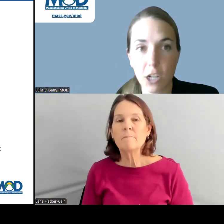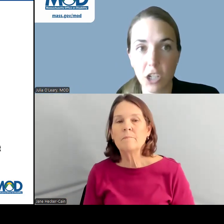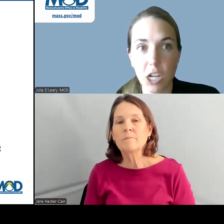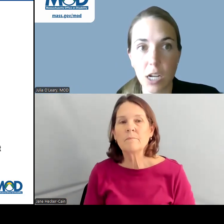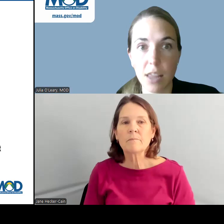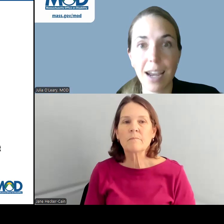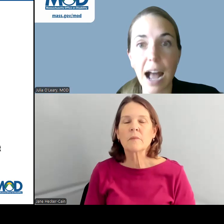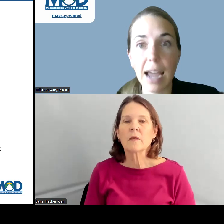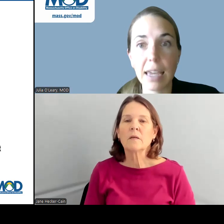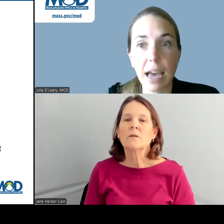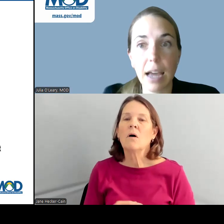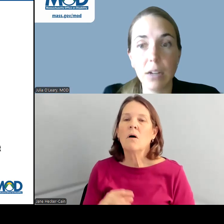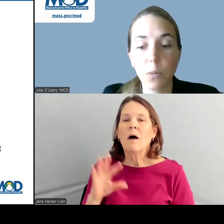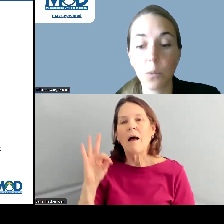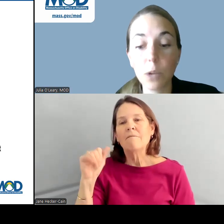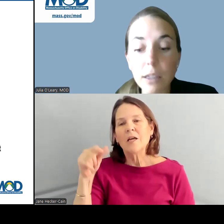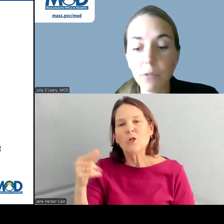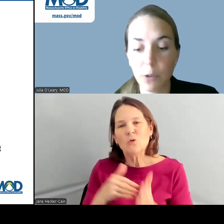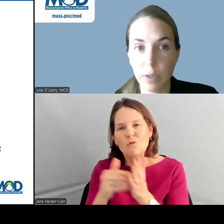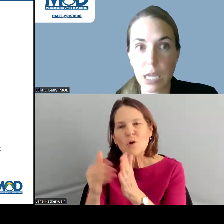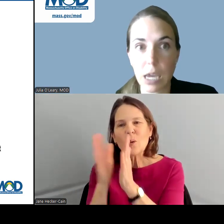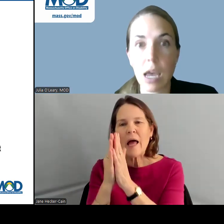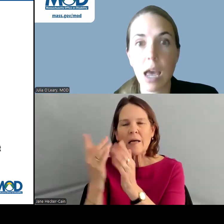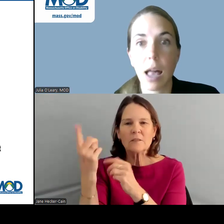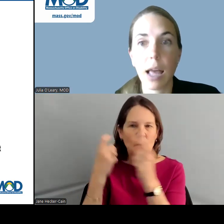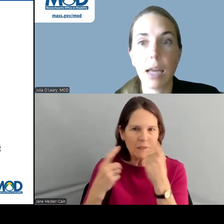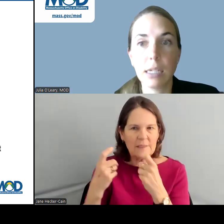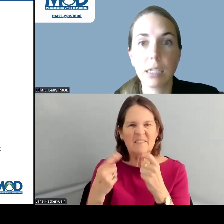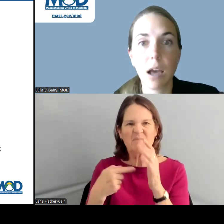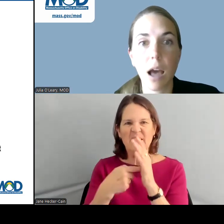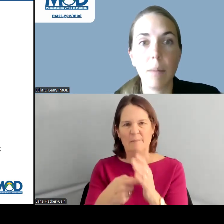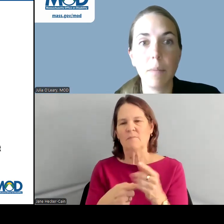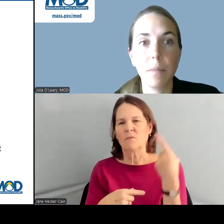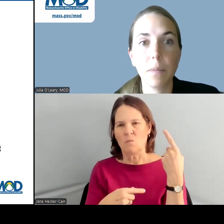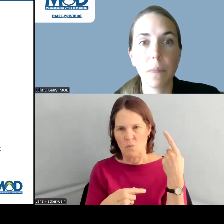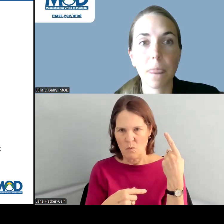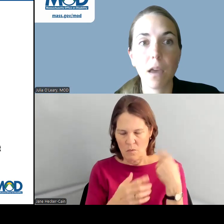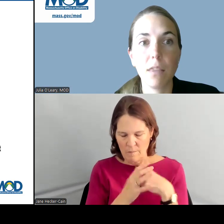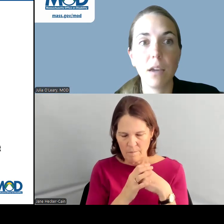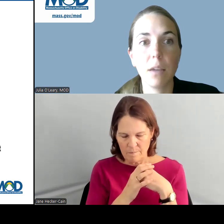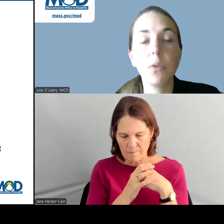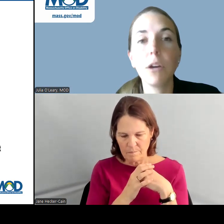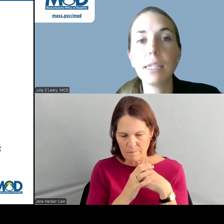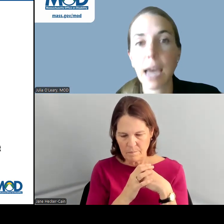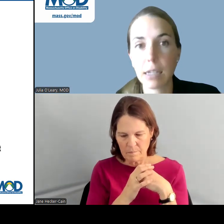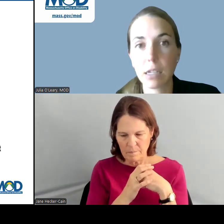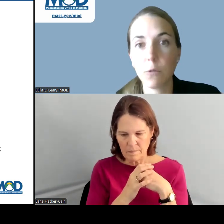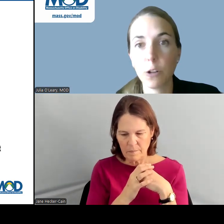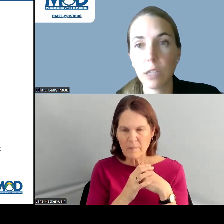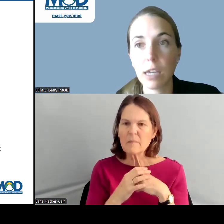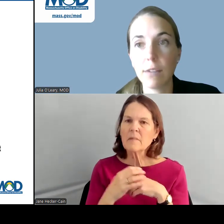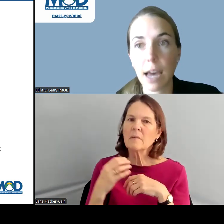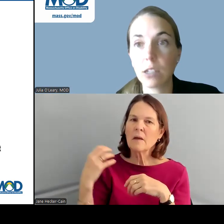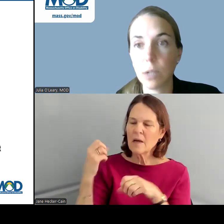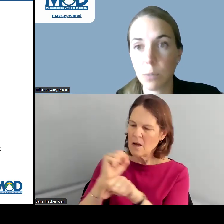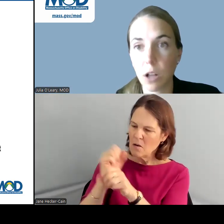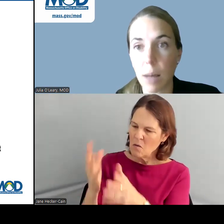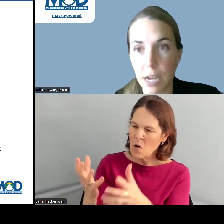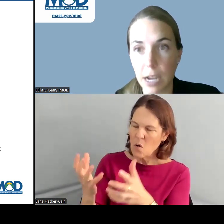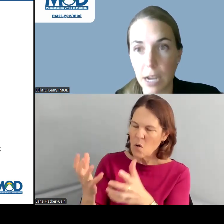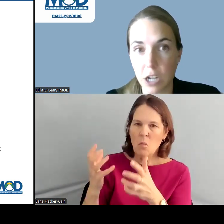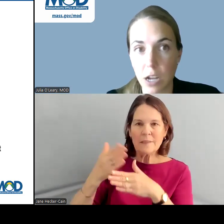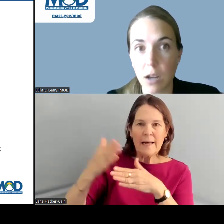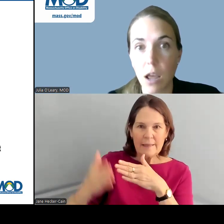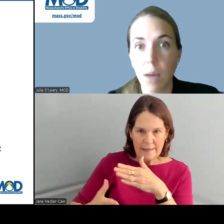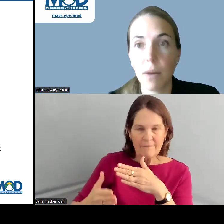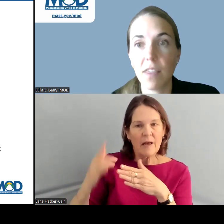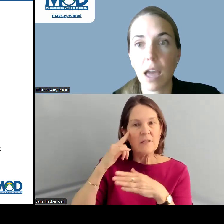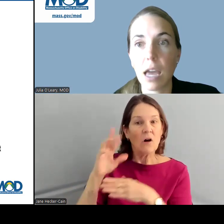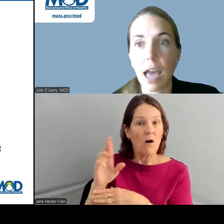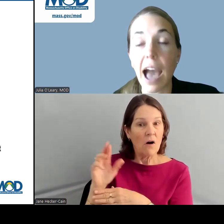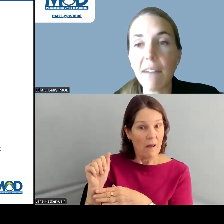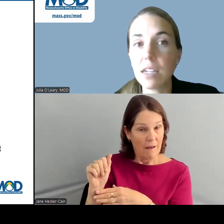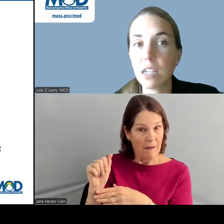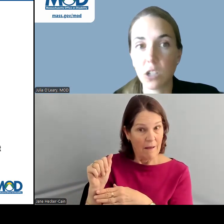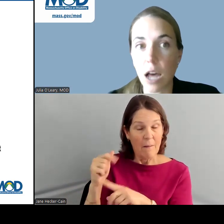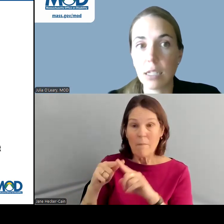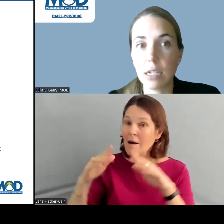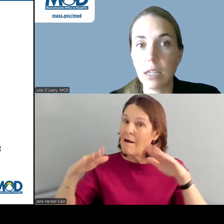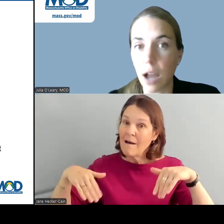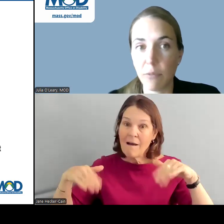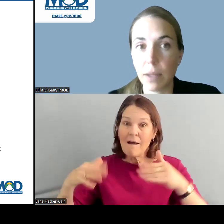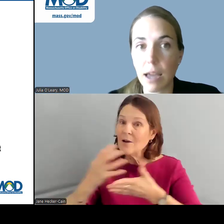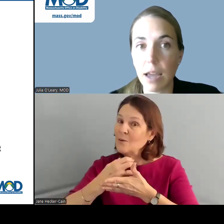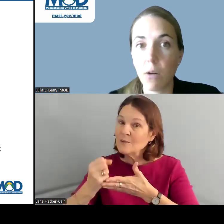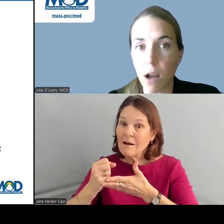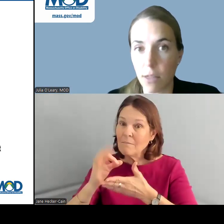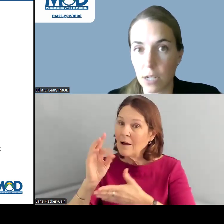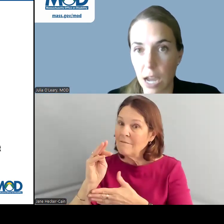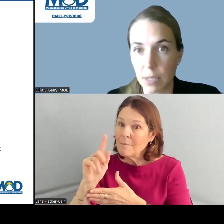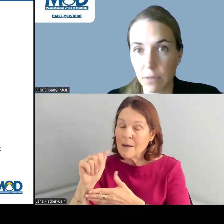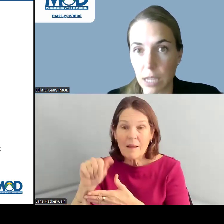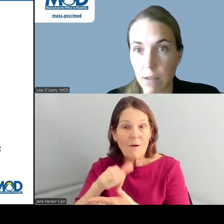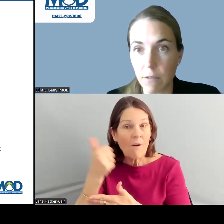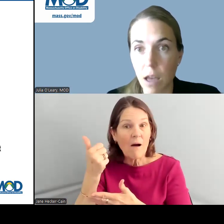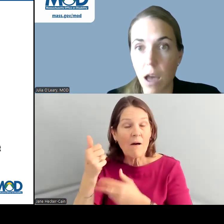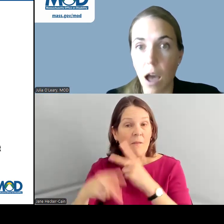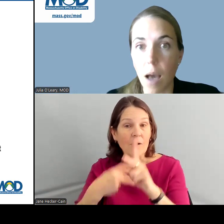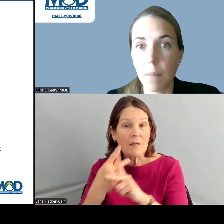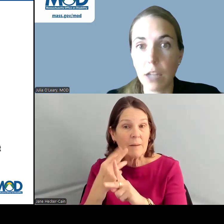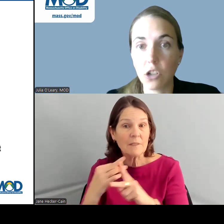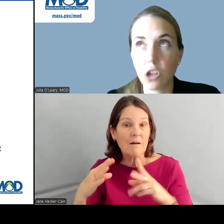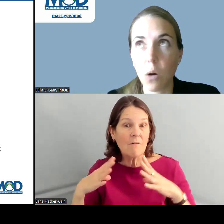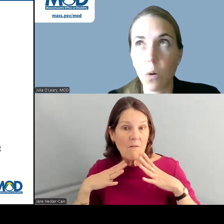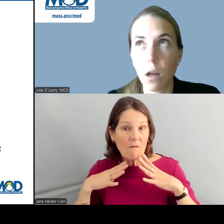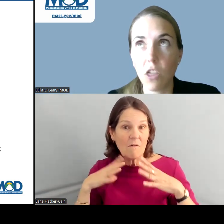So, one question that I get really frequently is the employees asking for leave as a reasonable accommodation, but they haven't exhausted their FMLA or other types of leave.